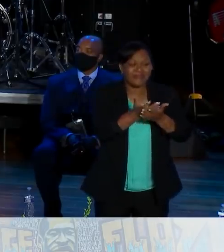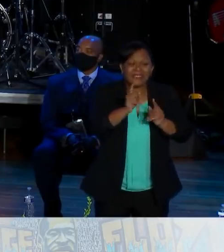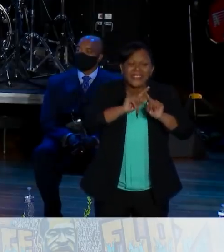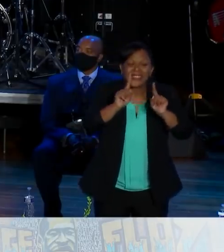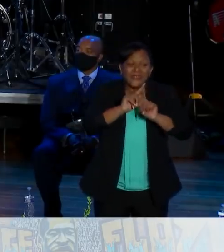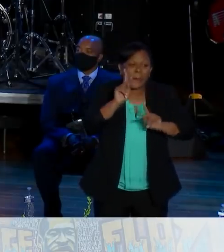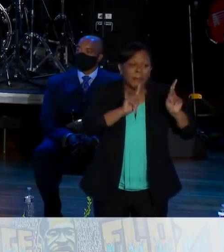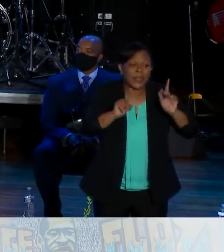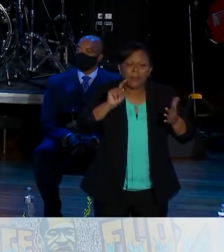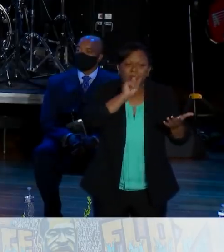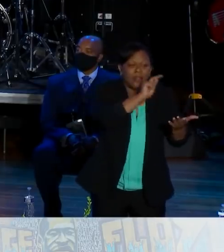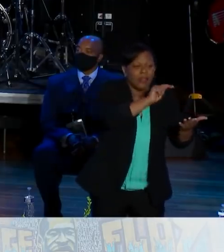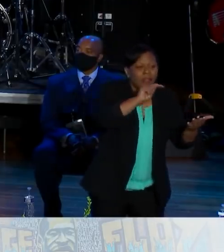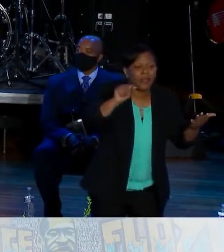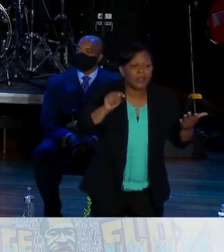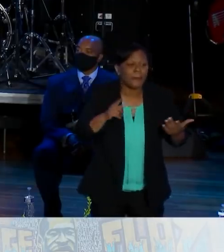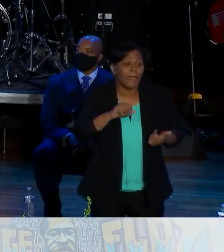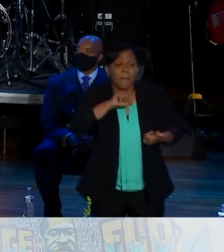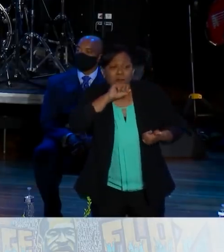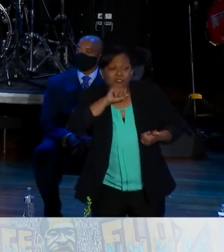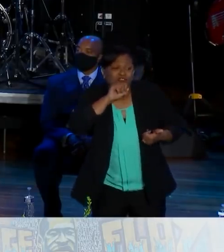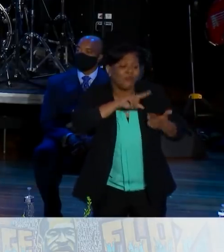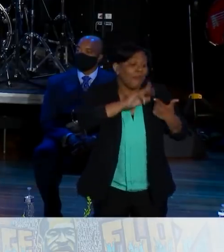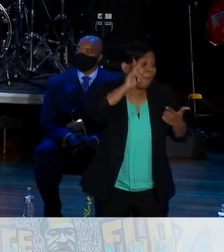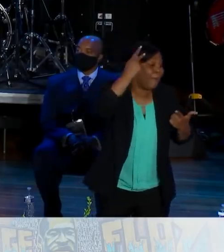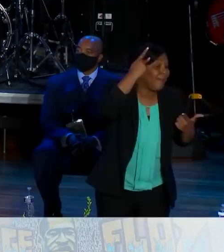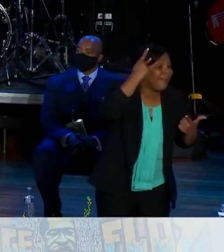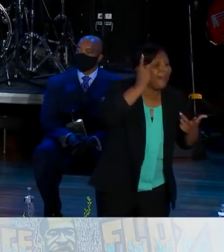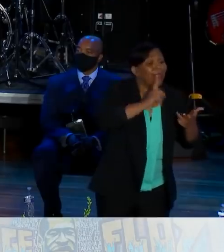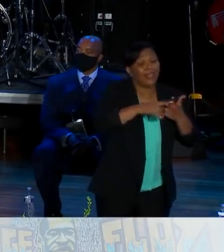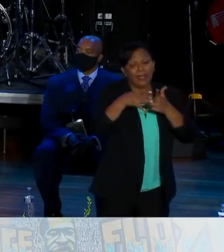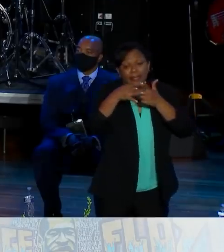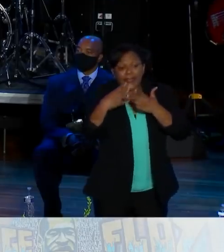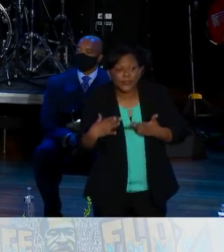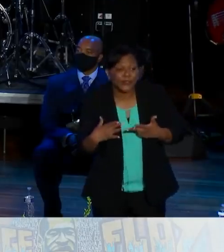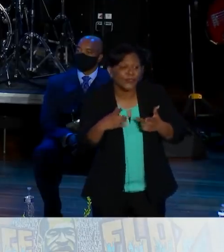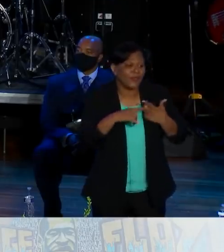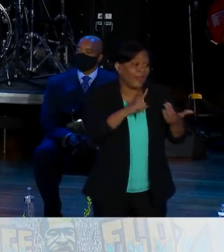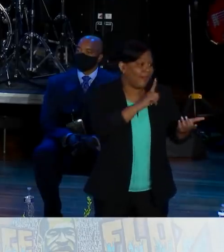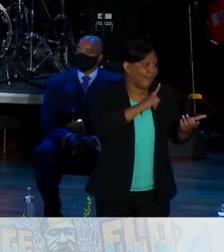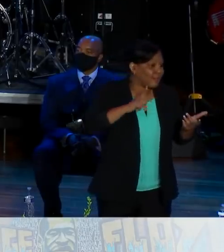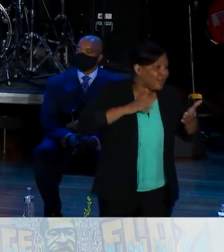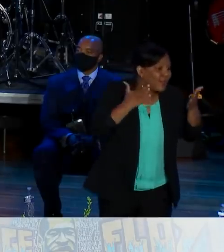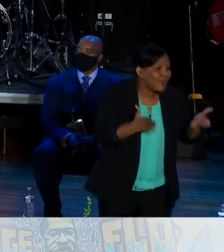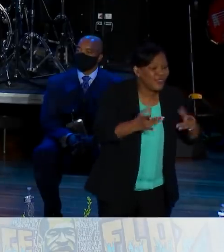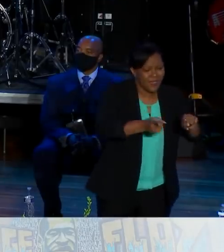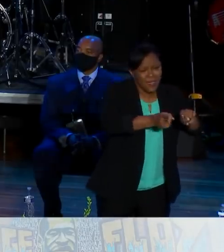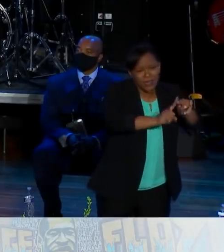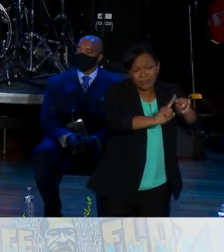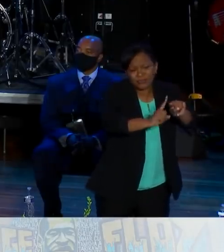YOU TO SEARCH OUR HEARTS AS PASTORS, RABBIS, PRIESTS, IMAMS, BUSINESS LEADERS, POLITICIANS, AND LEADERS.